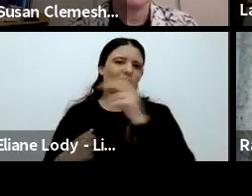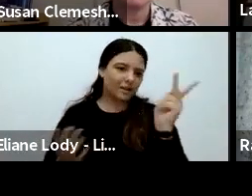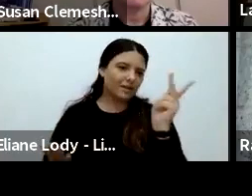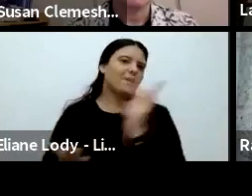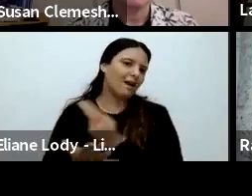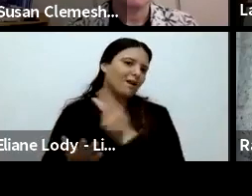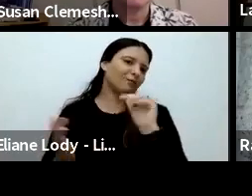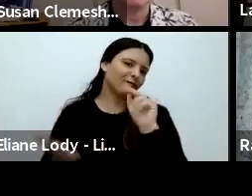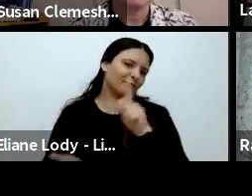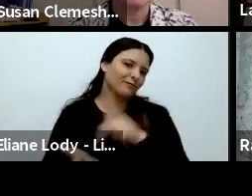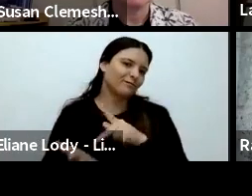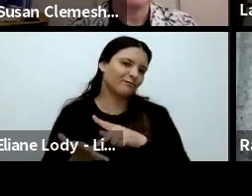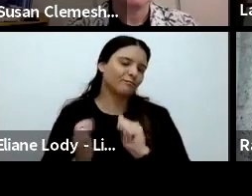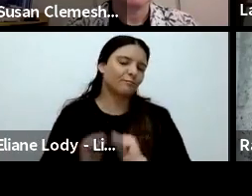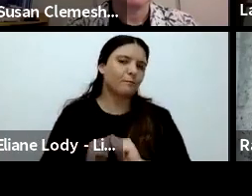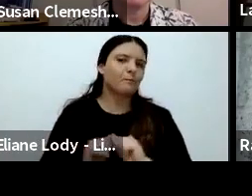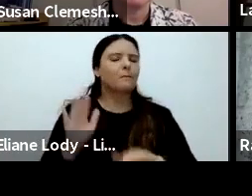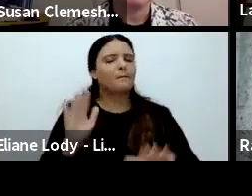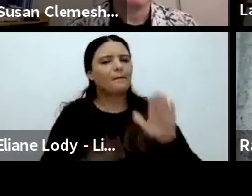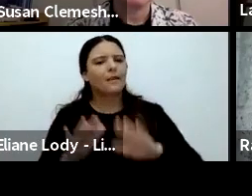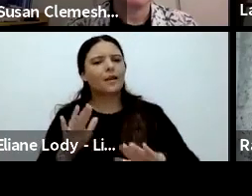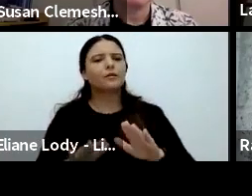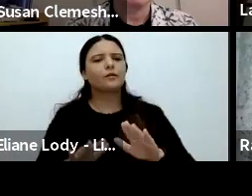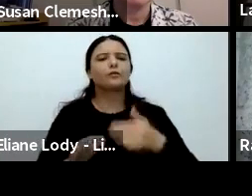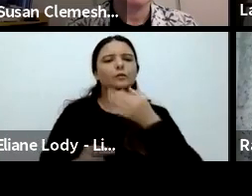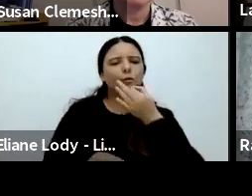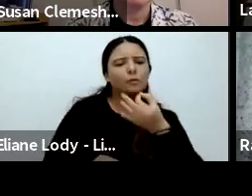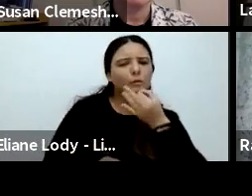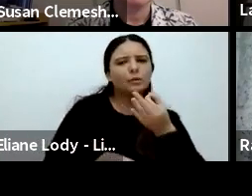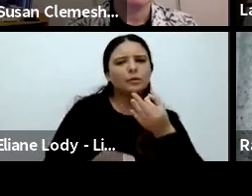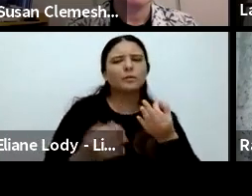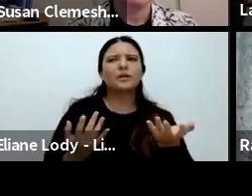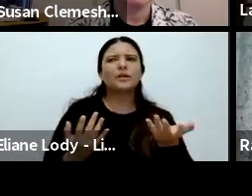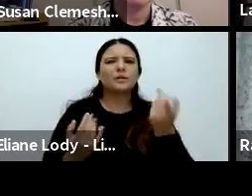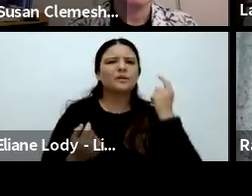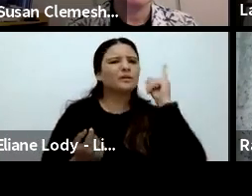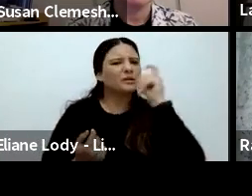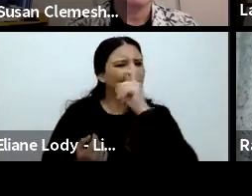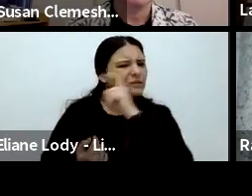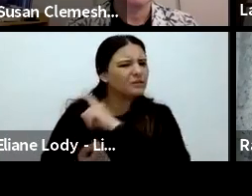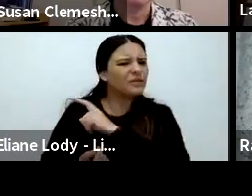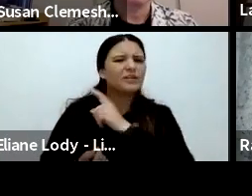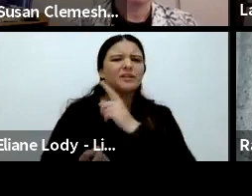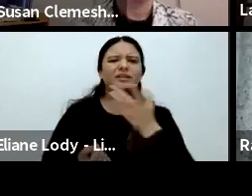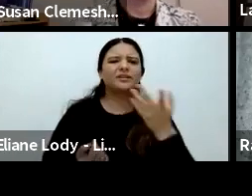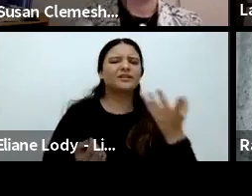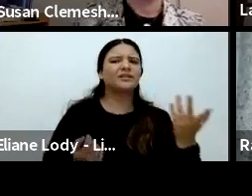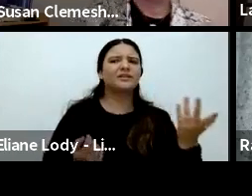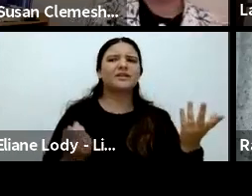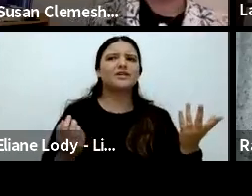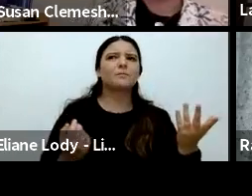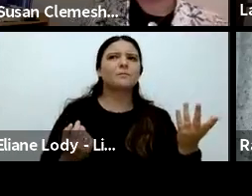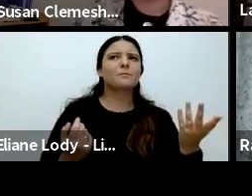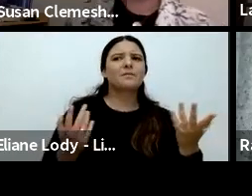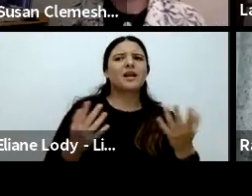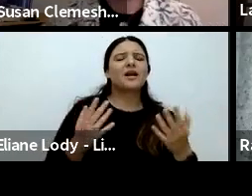preposterous thing. And sometimes as argument sometimes as arguments are so hard. d, or so sharp and d, or so sharp and pointed and d, or so sharp and pointed, and often